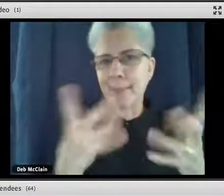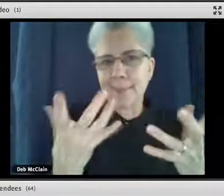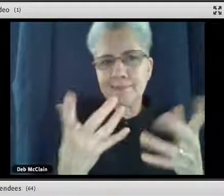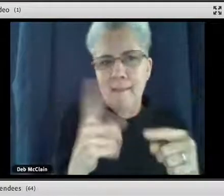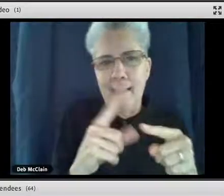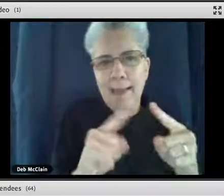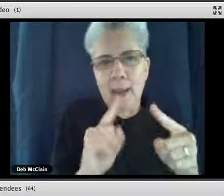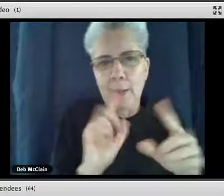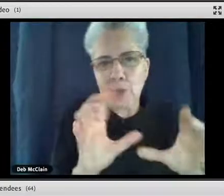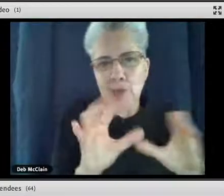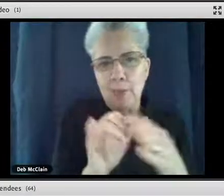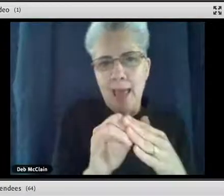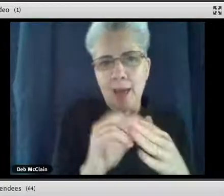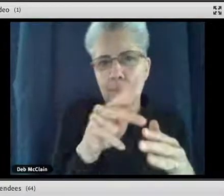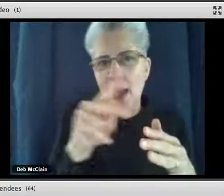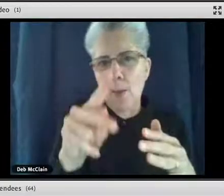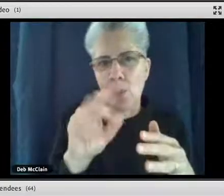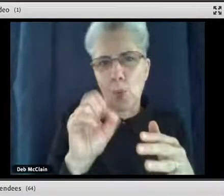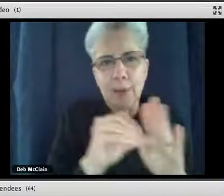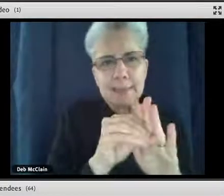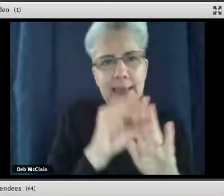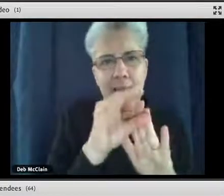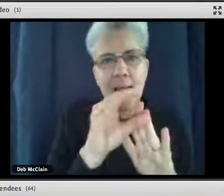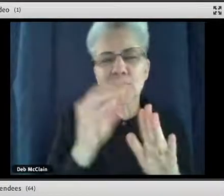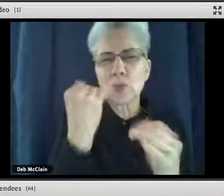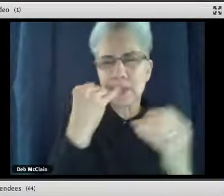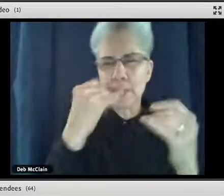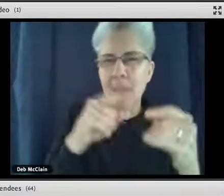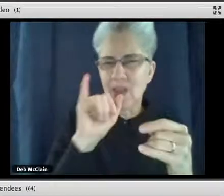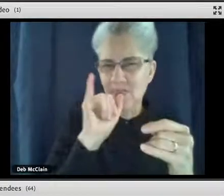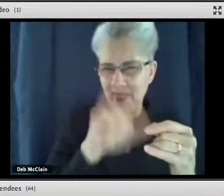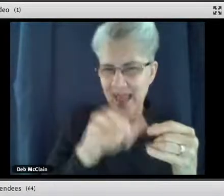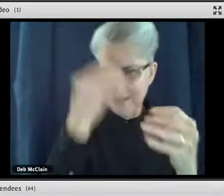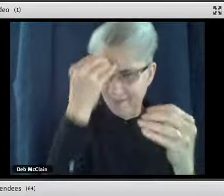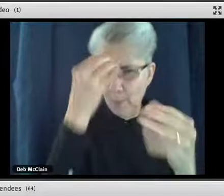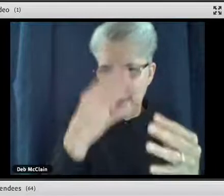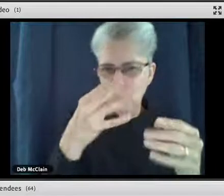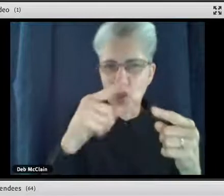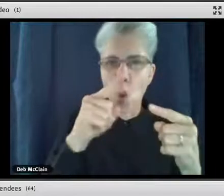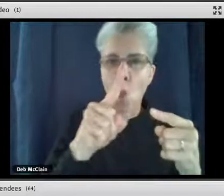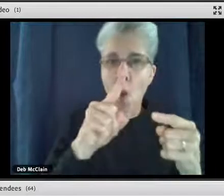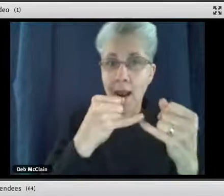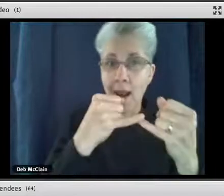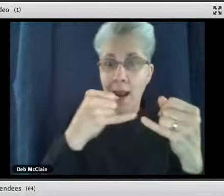But I can't really do that on a PowerPoint slide. So just kind of imagine that, if you will,